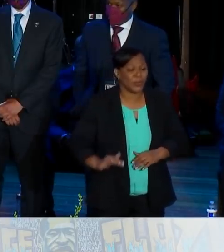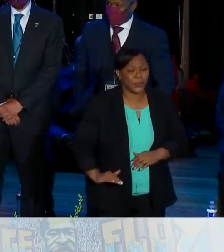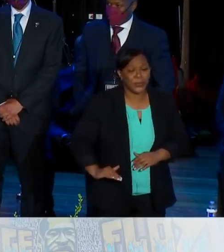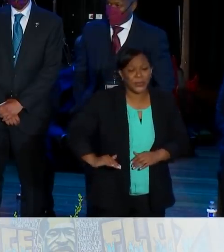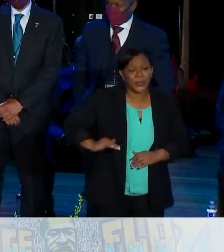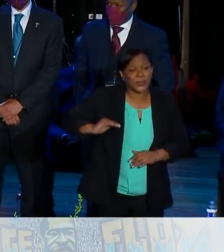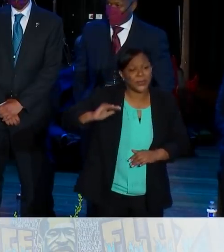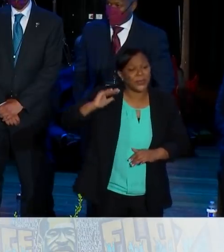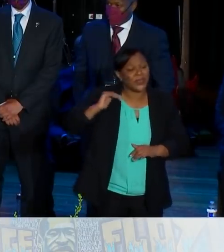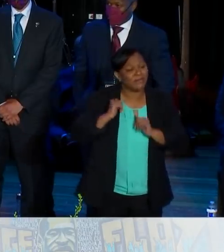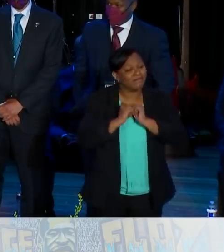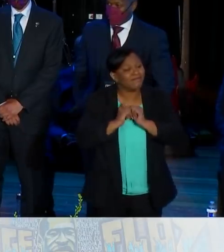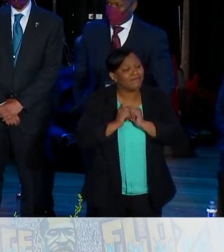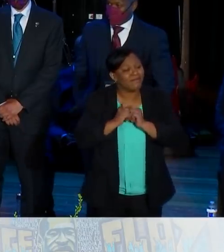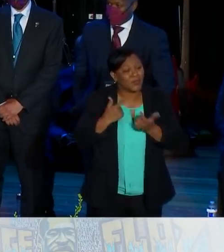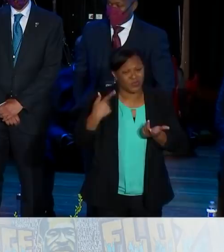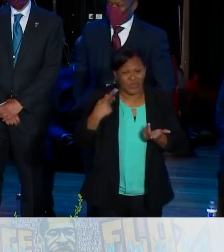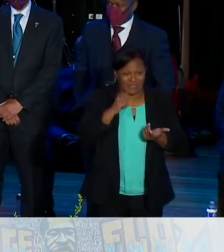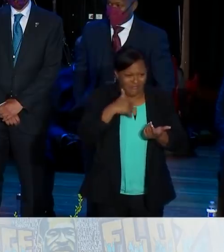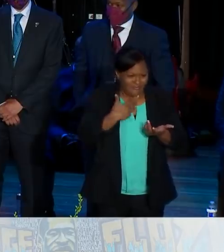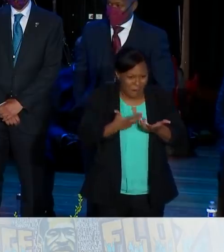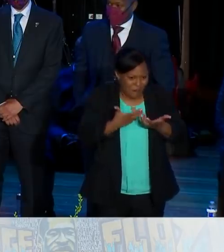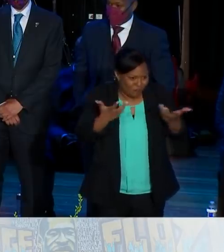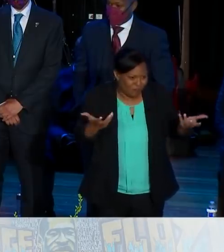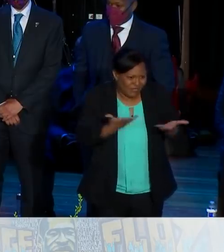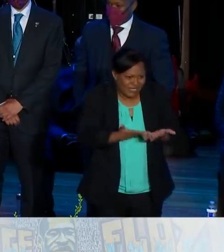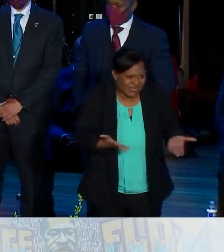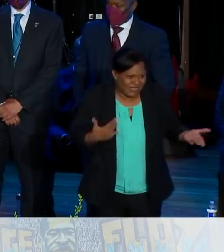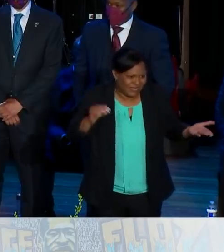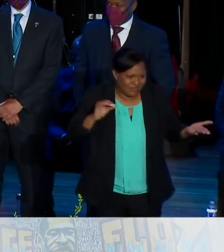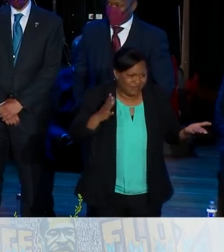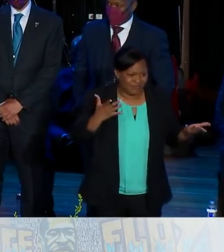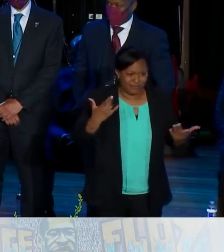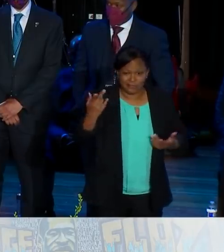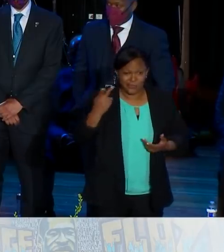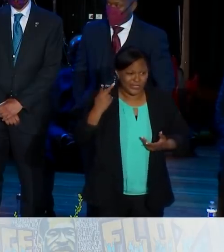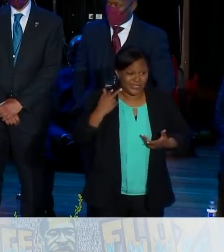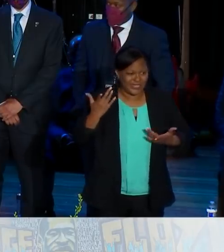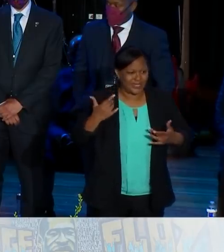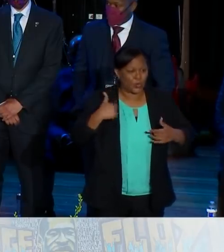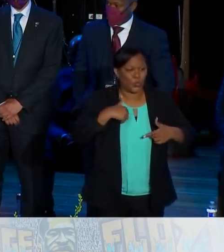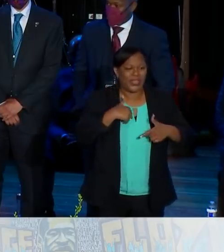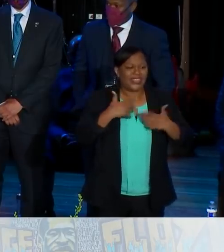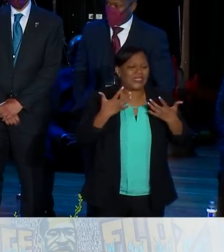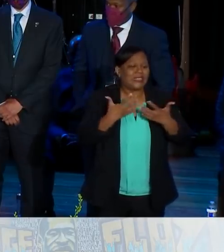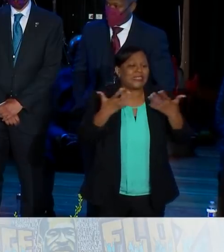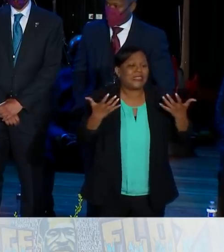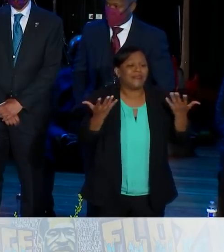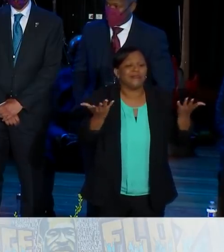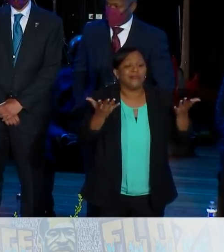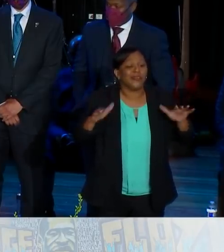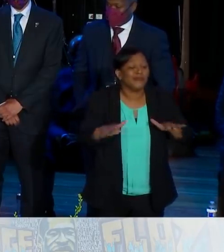I'M BROTHER OF GEORGE FLOYD. WE COME UP TOGETHER. WE DIDN'T HAVE MUCH. OUR MOM DID WHAT SHE COULD.